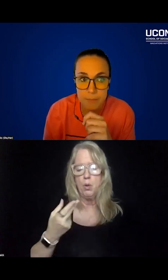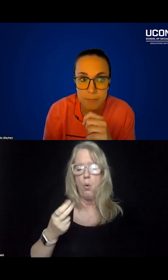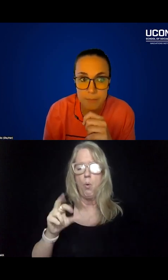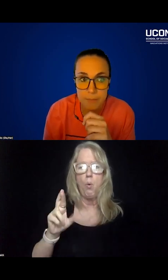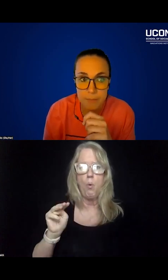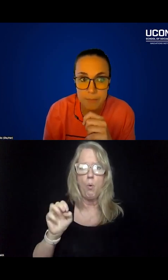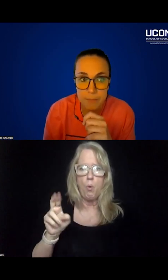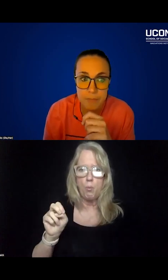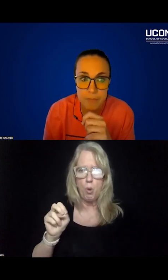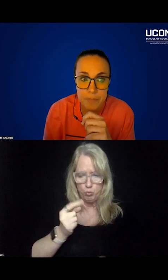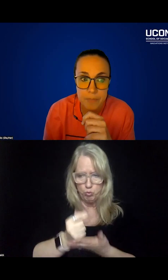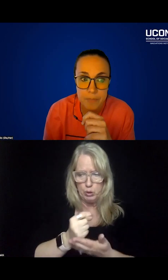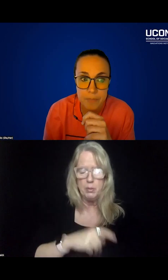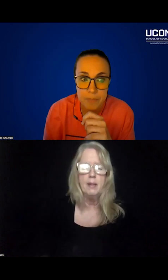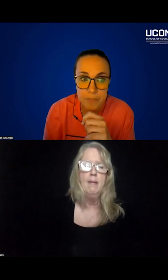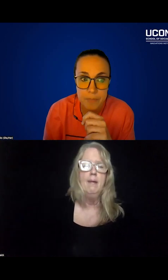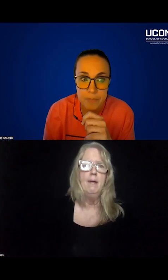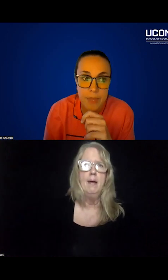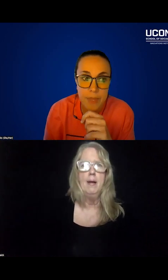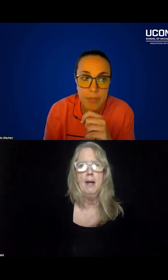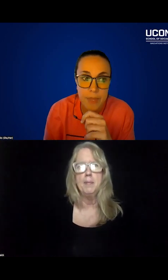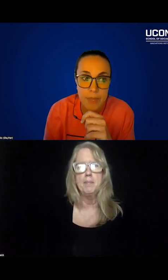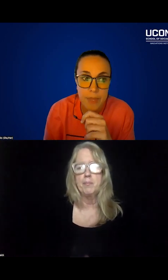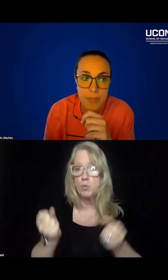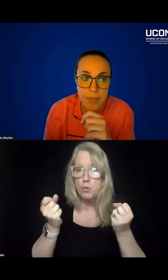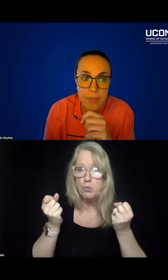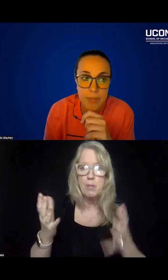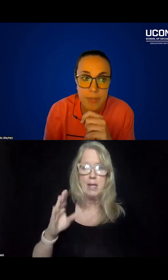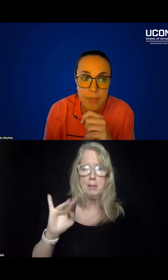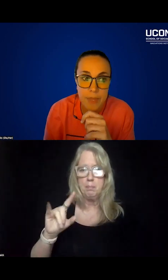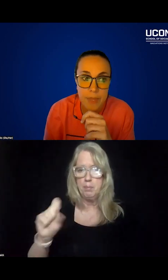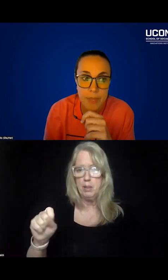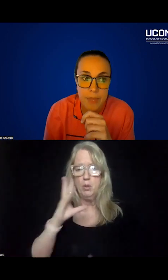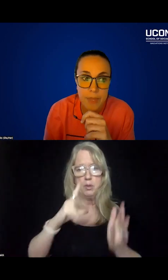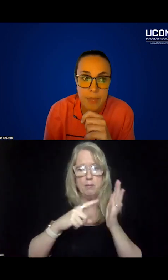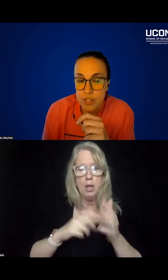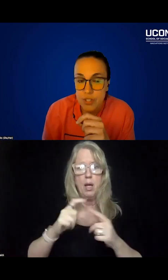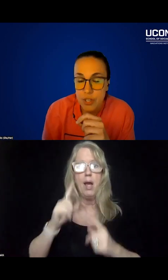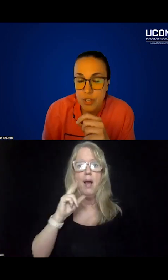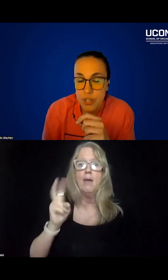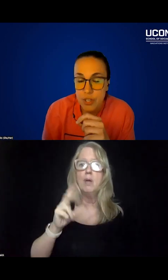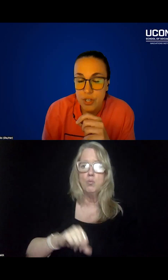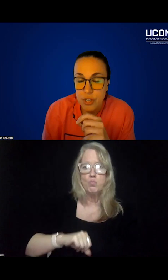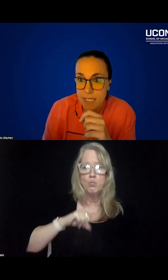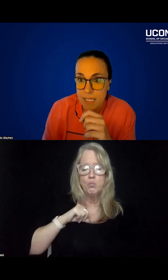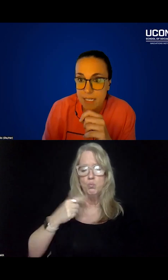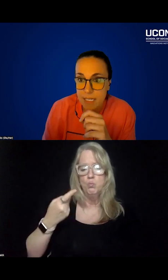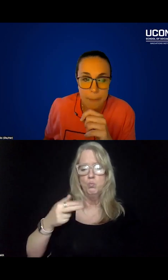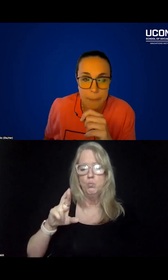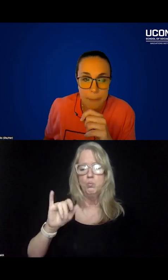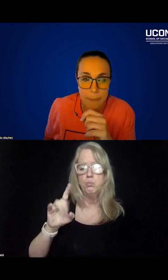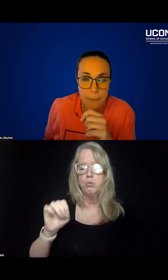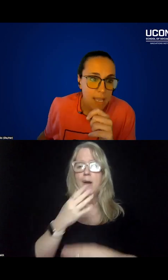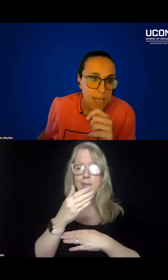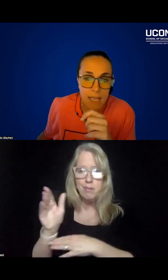THERE IS ALSO BILLS THAT BAN THE DISPLAY OF PRIDE FLAGS AND